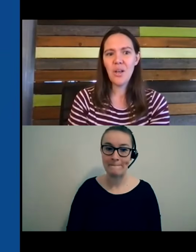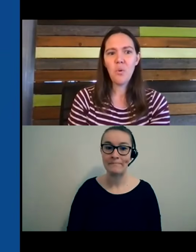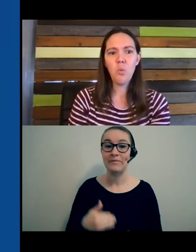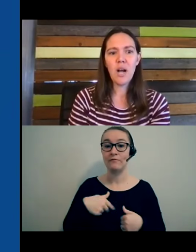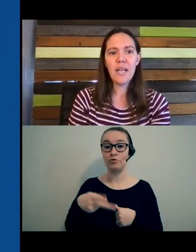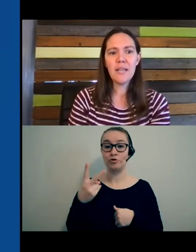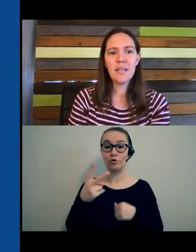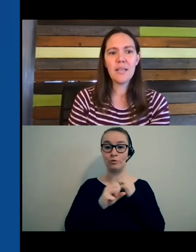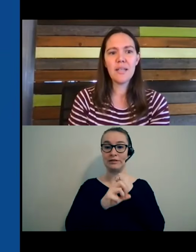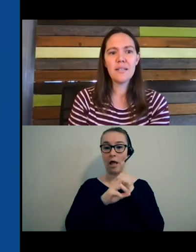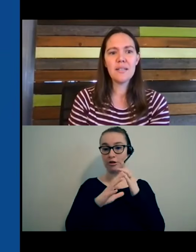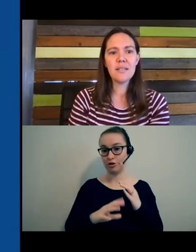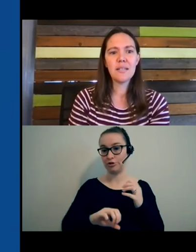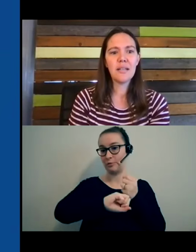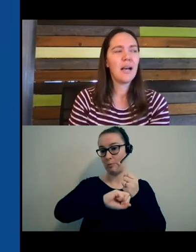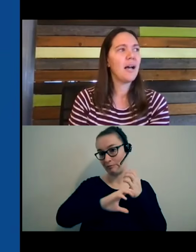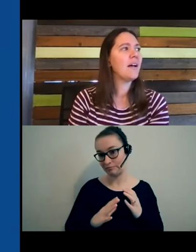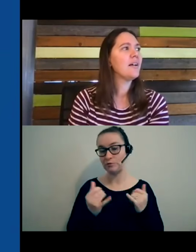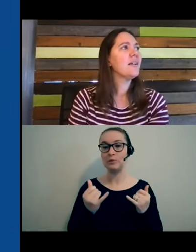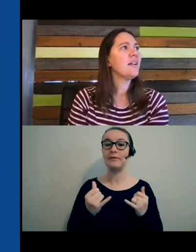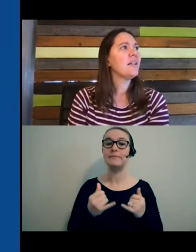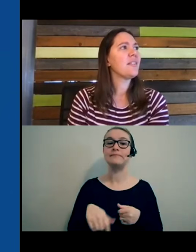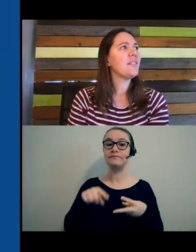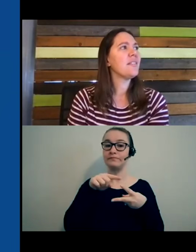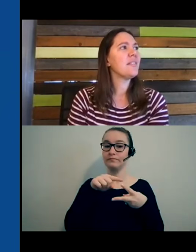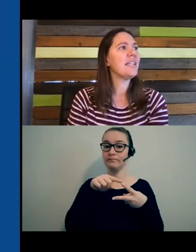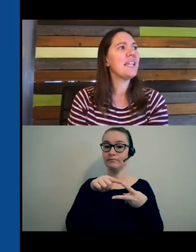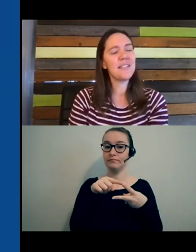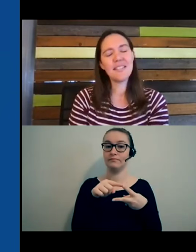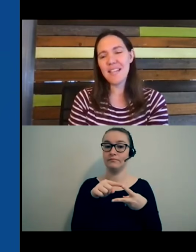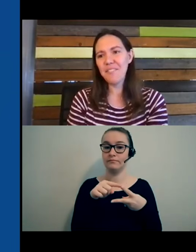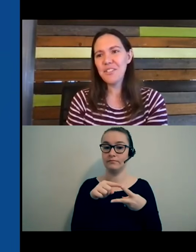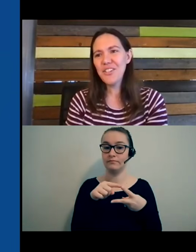One is Leon Stafford.